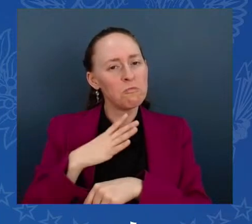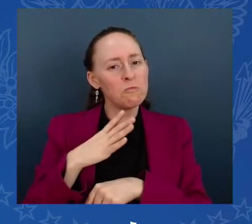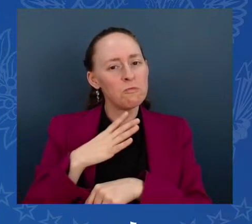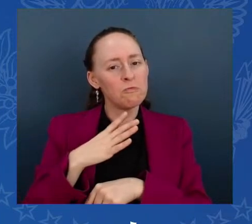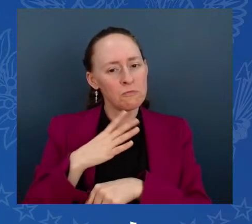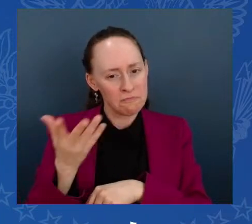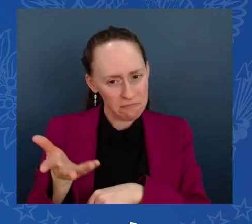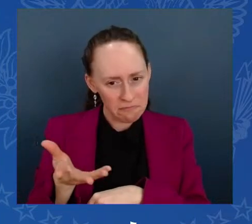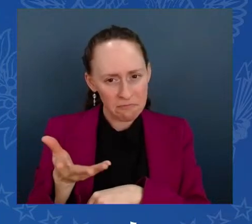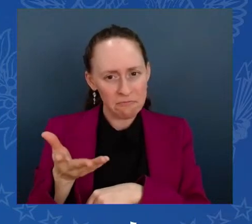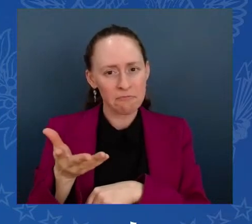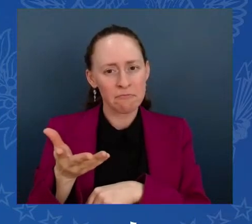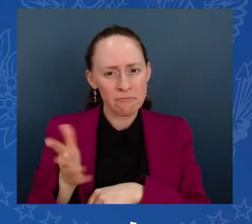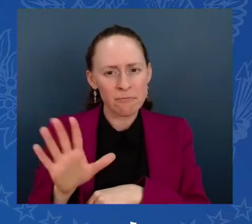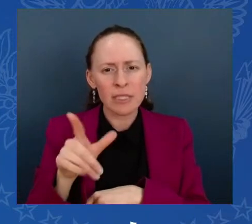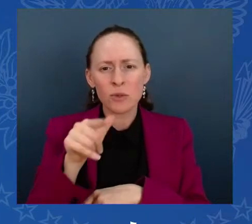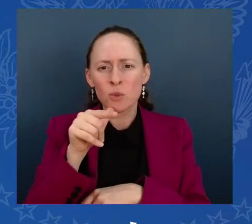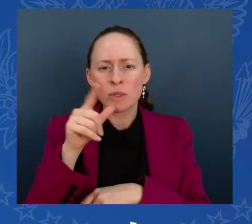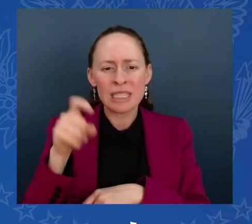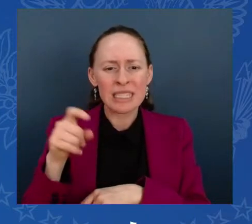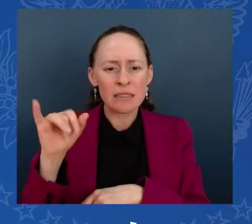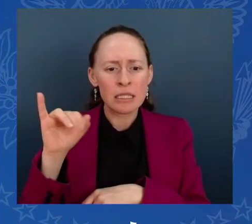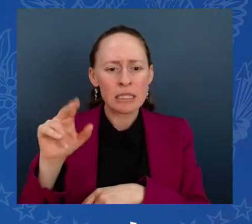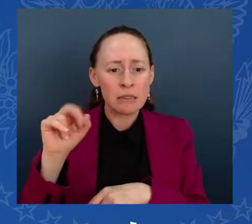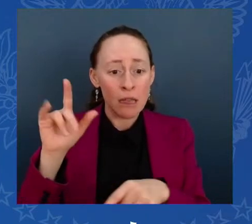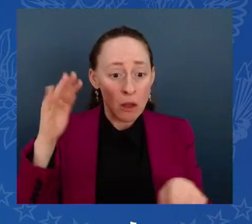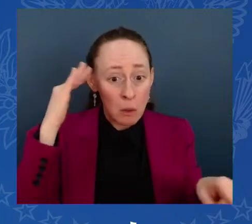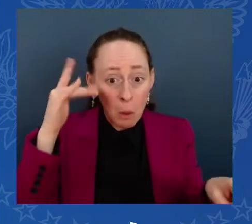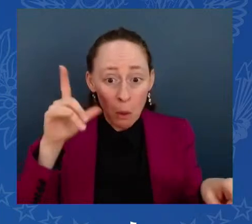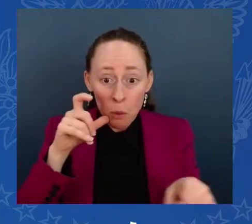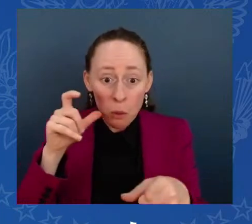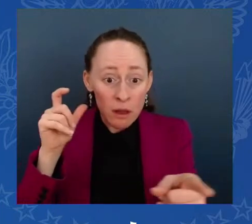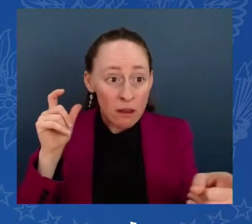Raise your hand. Okay. Well, guess what?